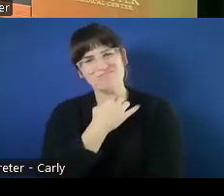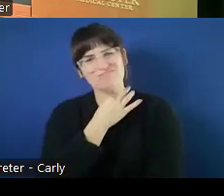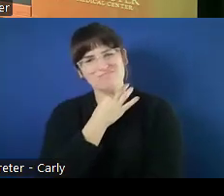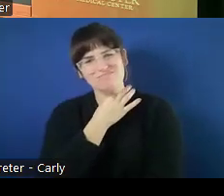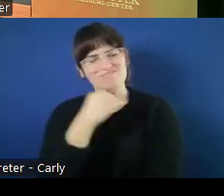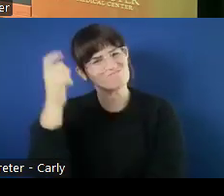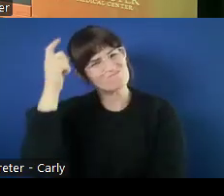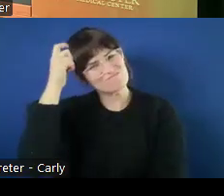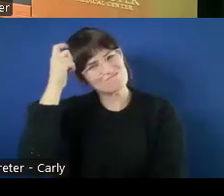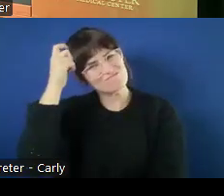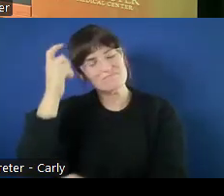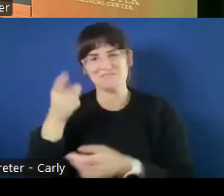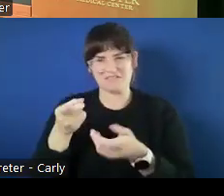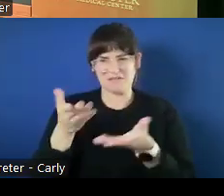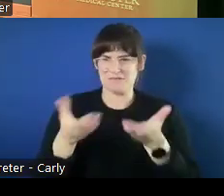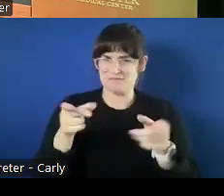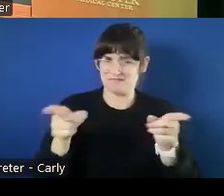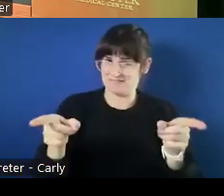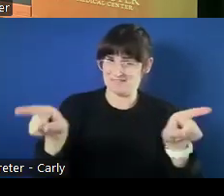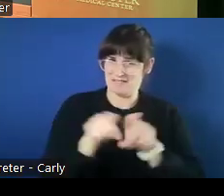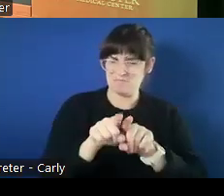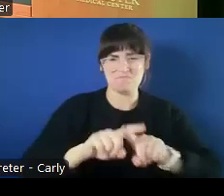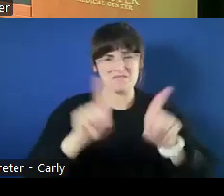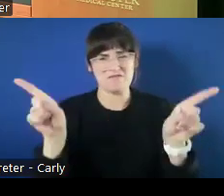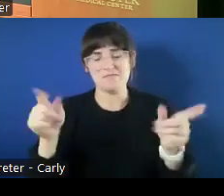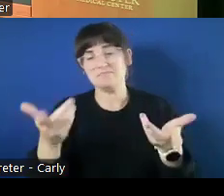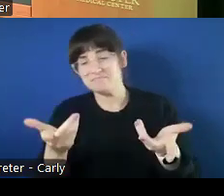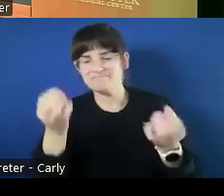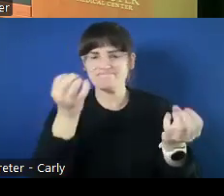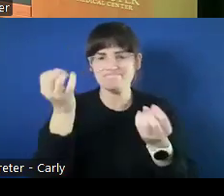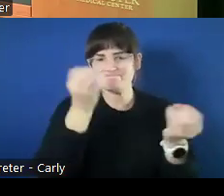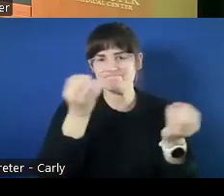you know whether I'm thinking about the same the same thing one of the things that I oftentimes